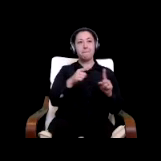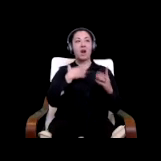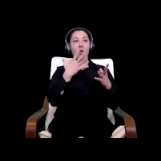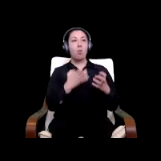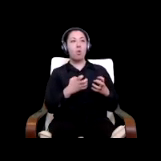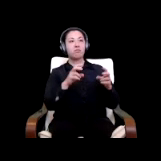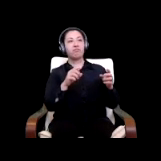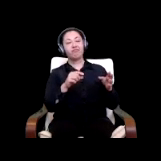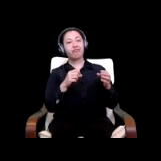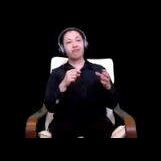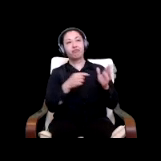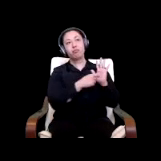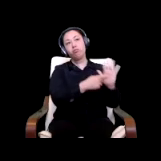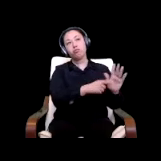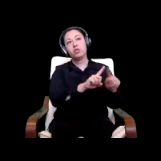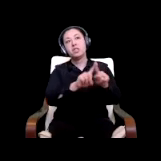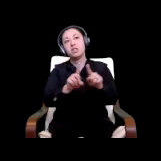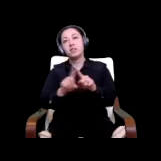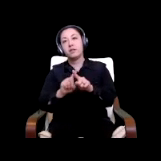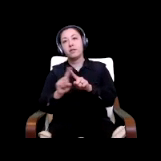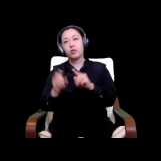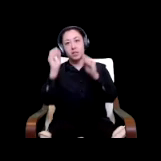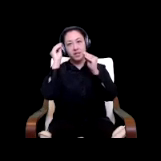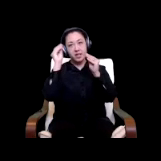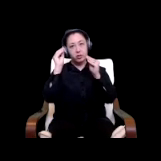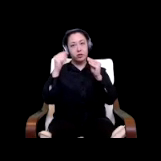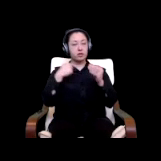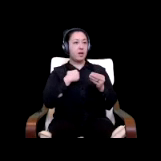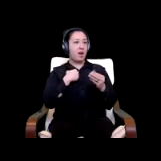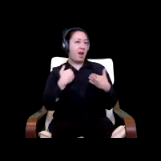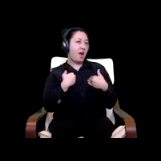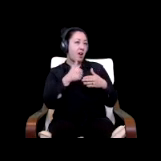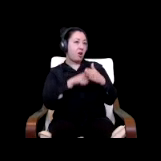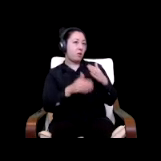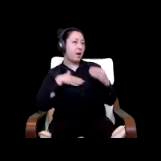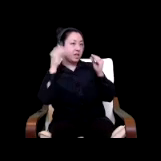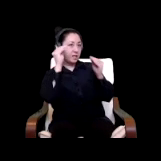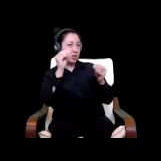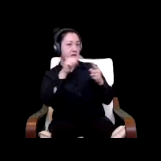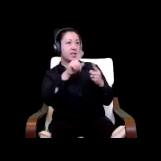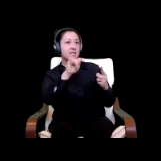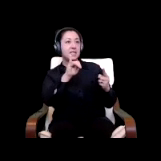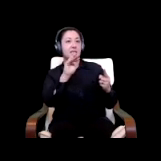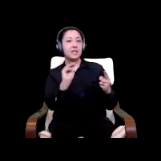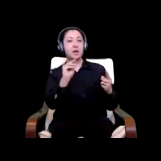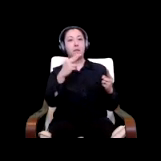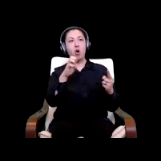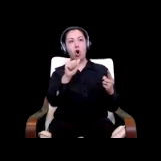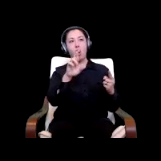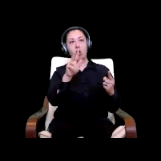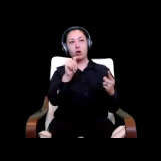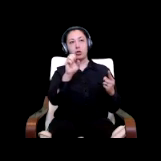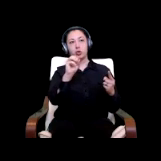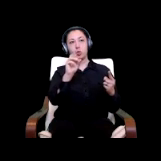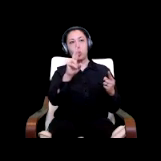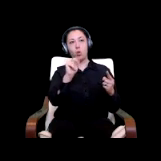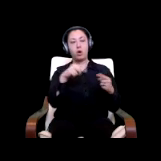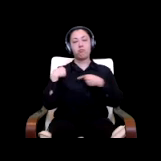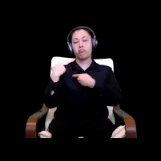I've had throughout my graduate training. Tim Hartshorn has been an unbelievable mentor